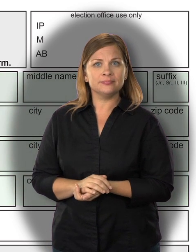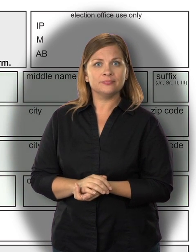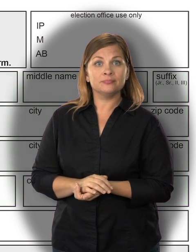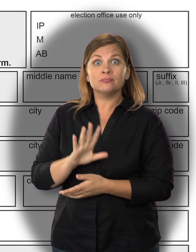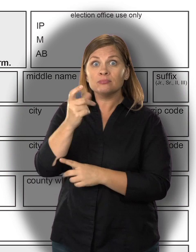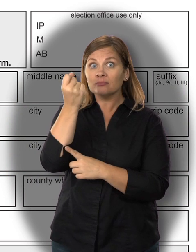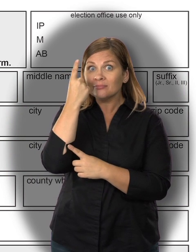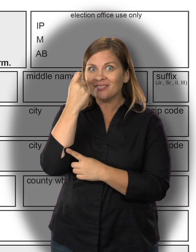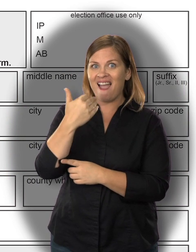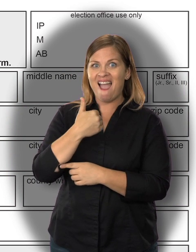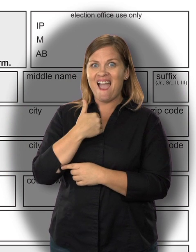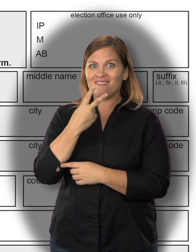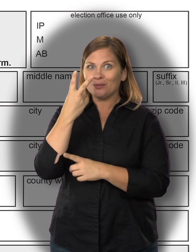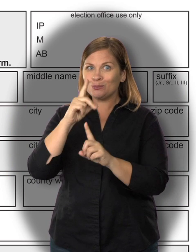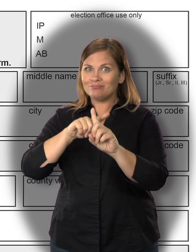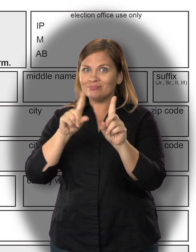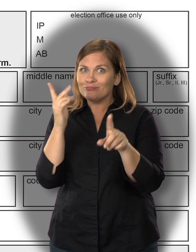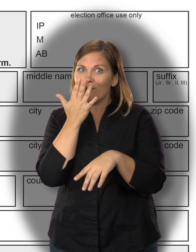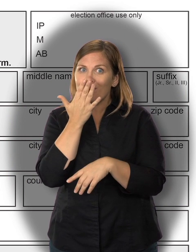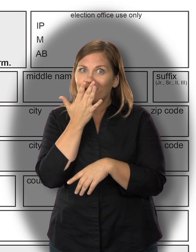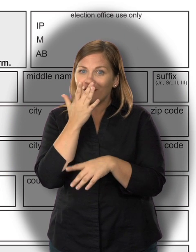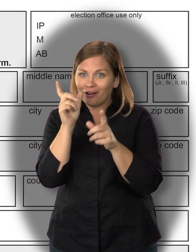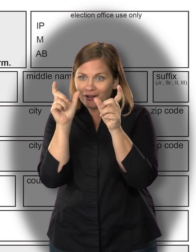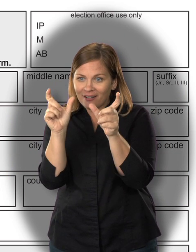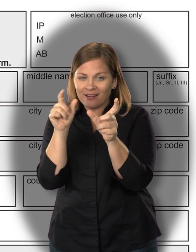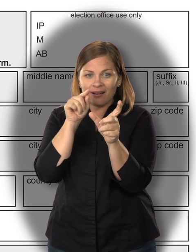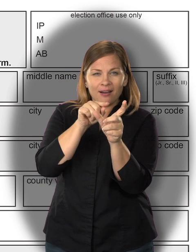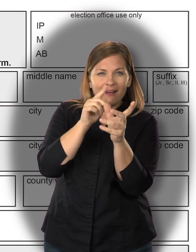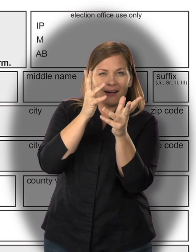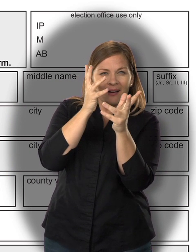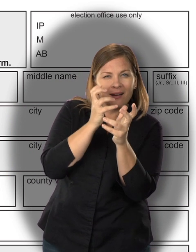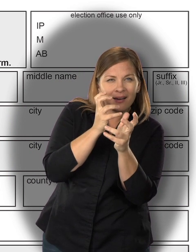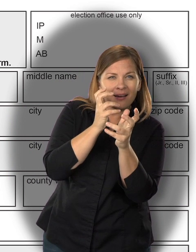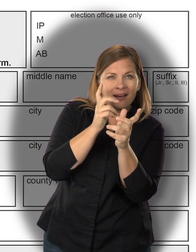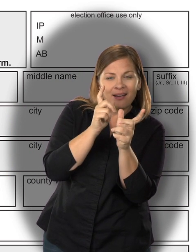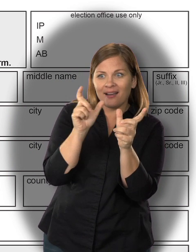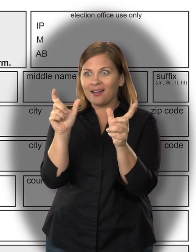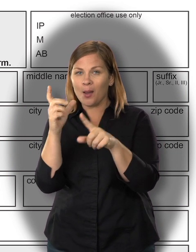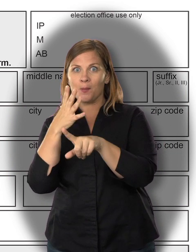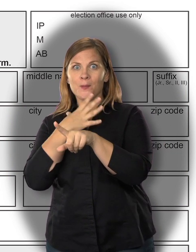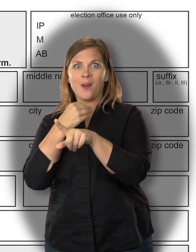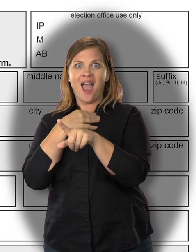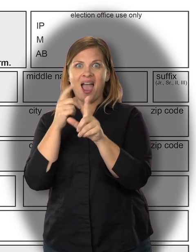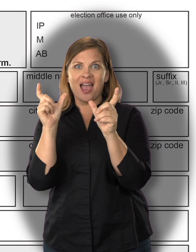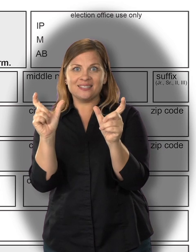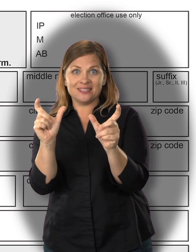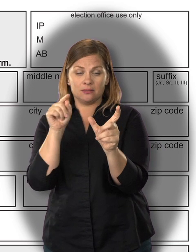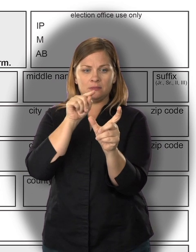The shaded fields are required; the white fields are optional. It also asks for,